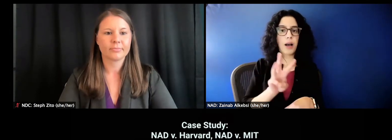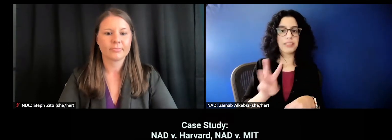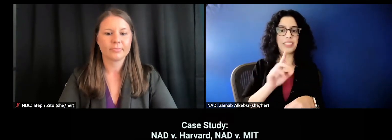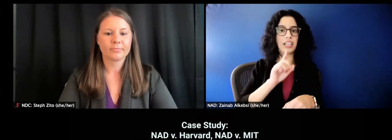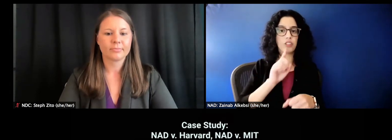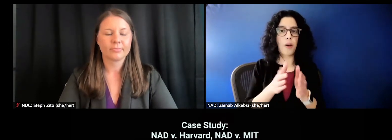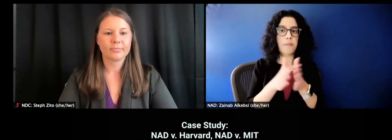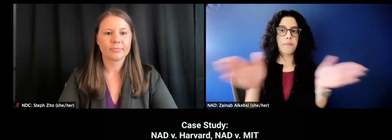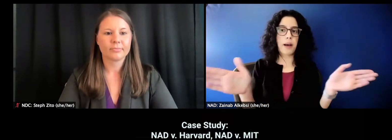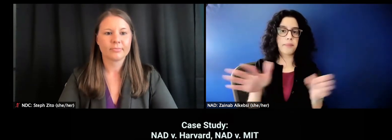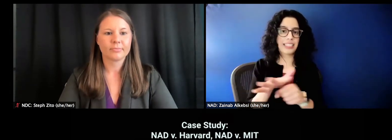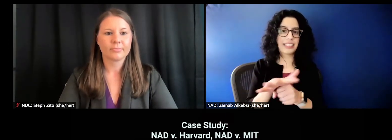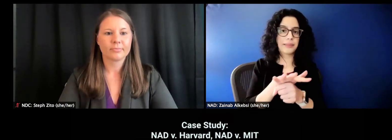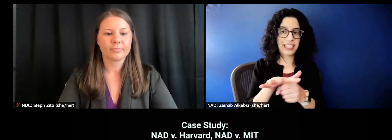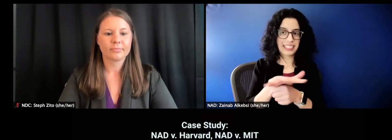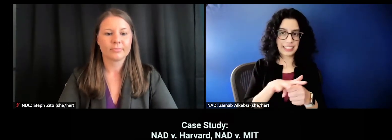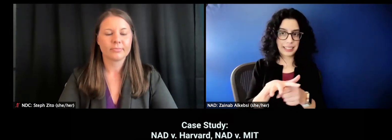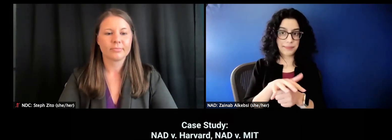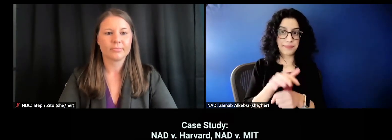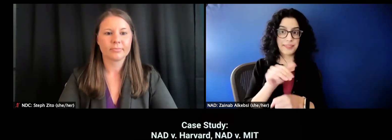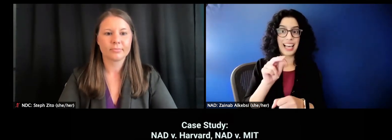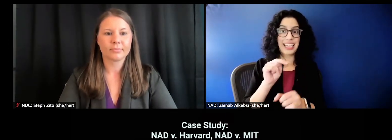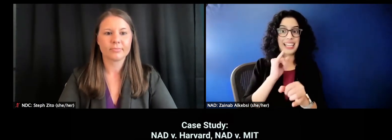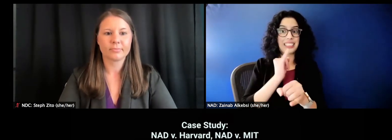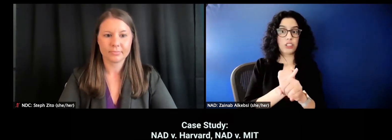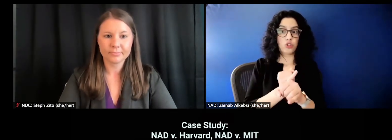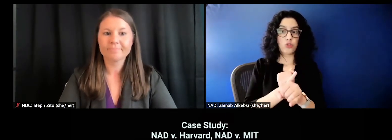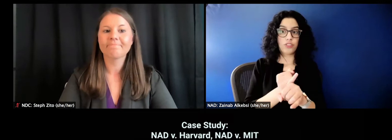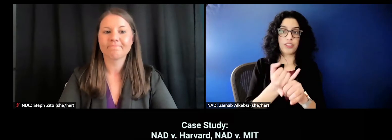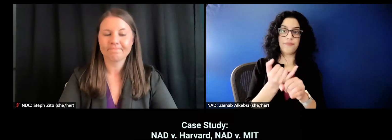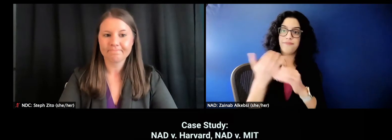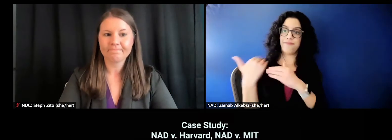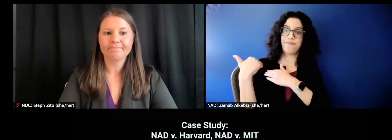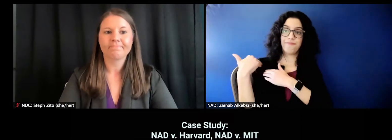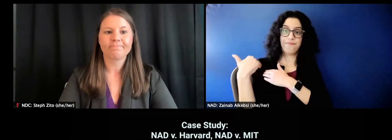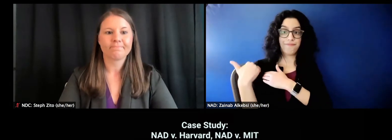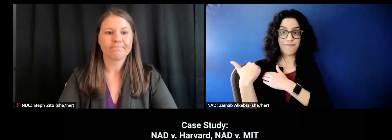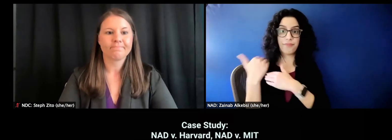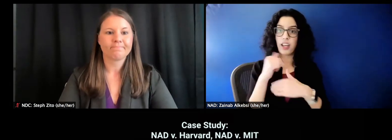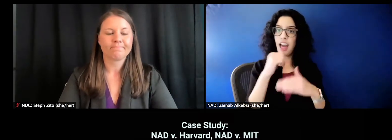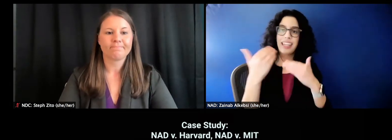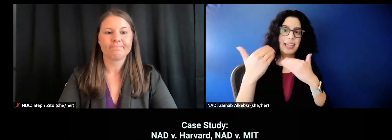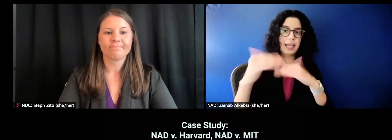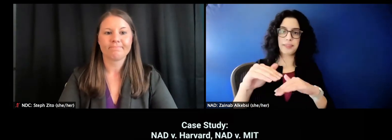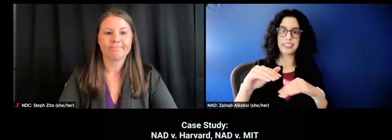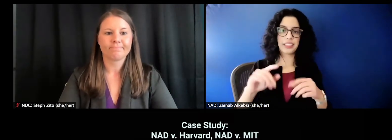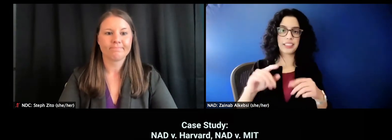are public spaces, institutions, public accommodation obligation